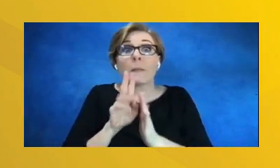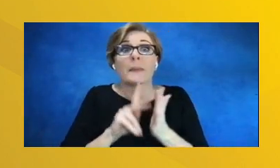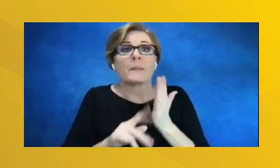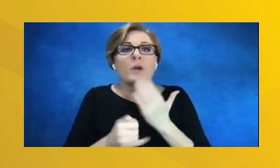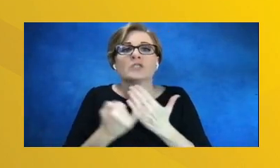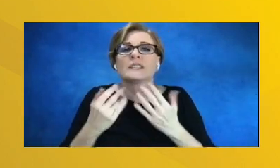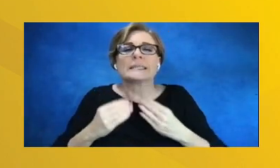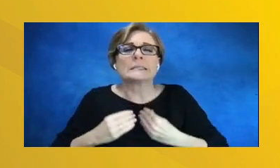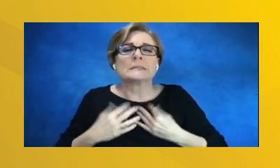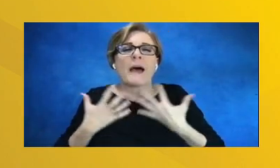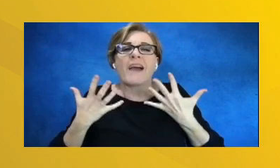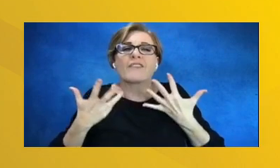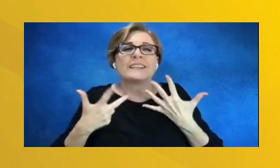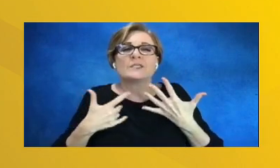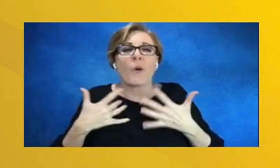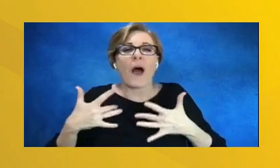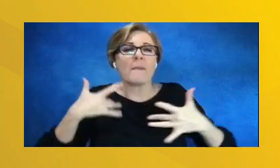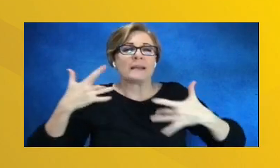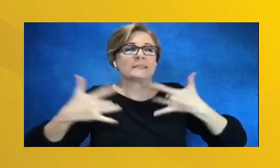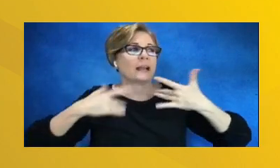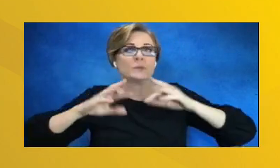what they help us create for this next year.